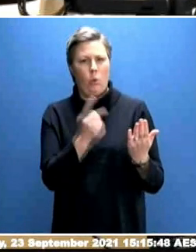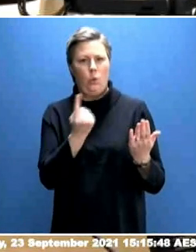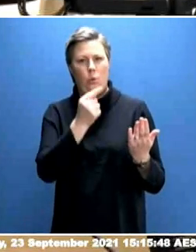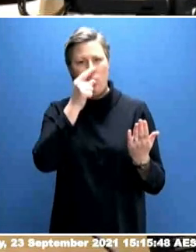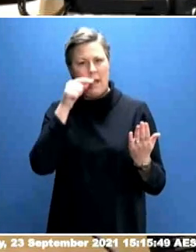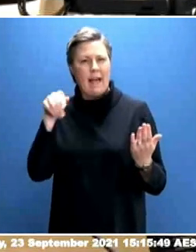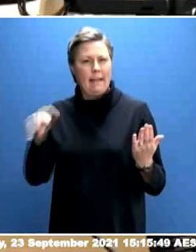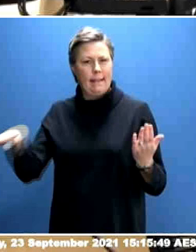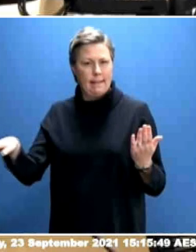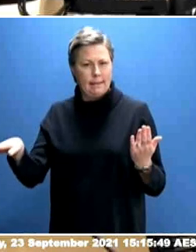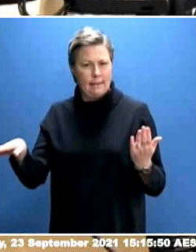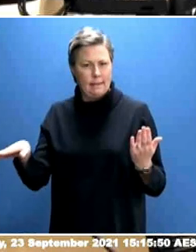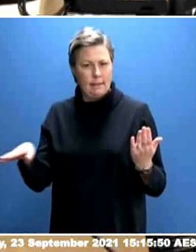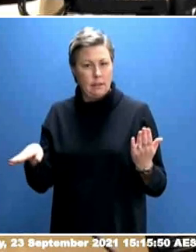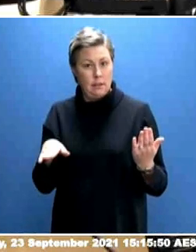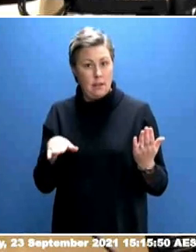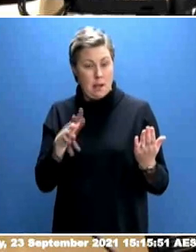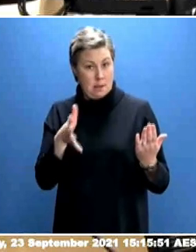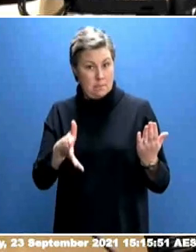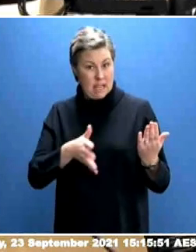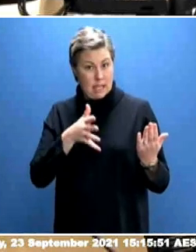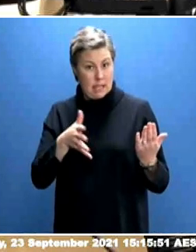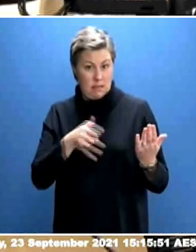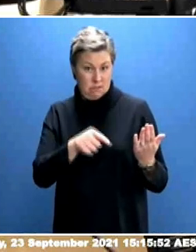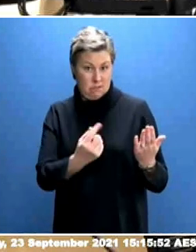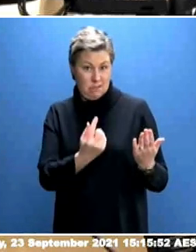would you accept this, Ms Kerr, this is one example perhaps